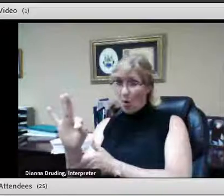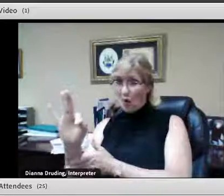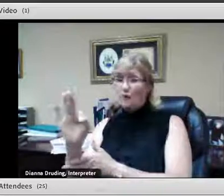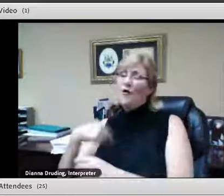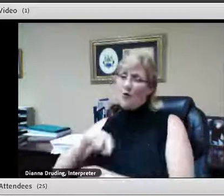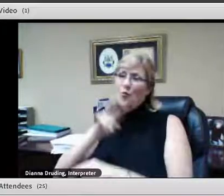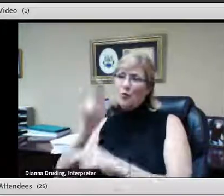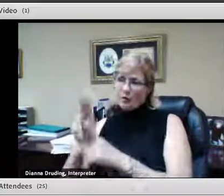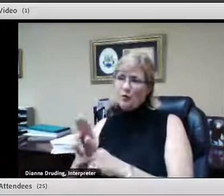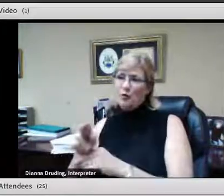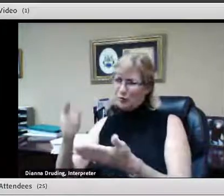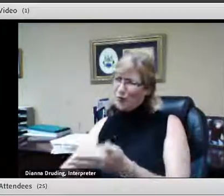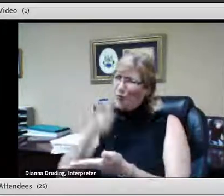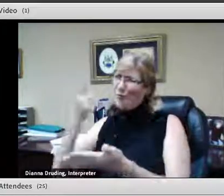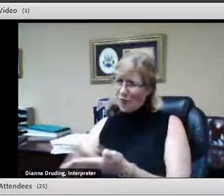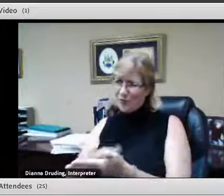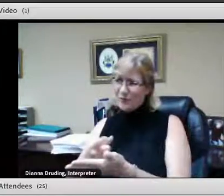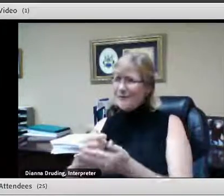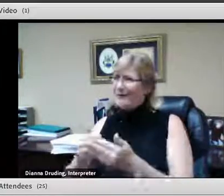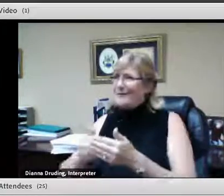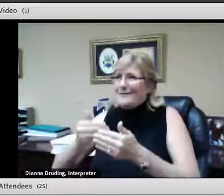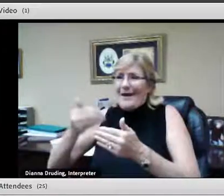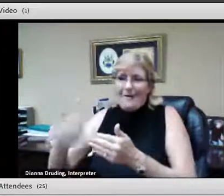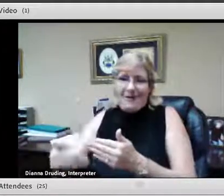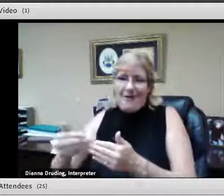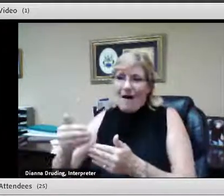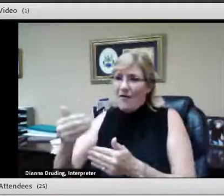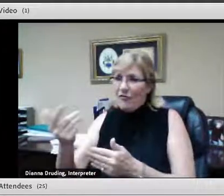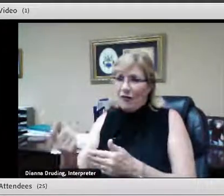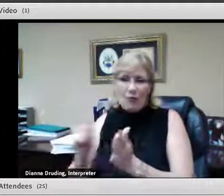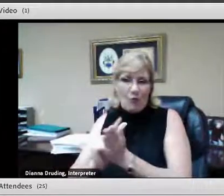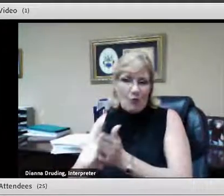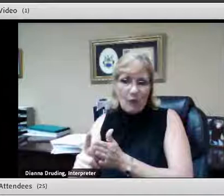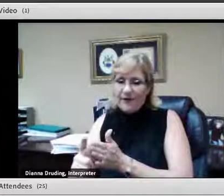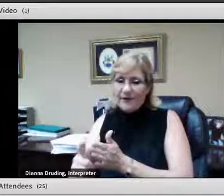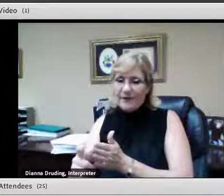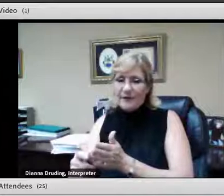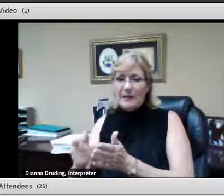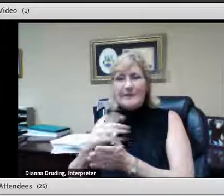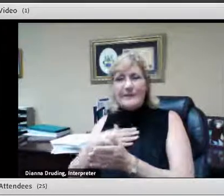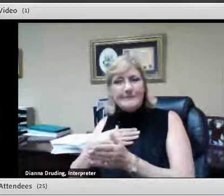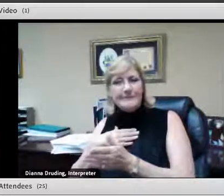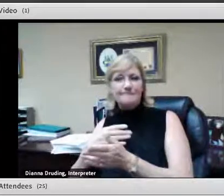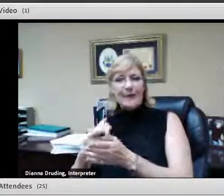I'd say every other week, something like that. But it's semi-resource-dependent,